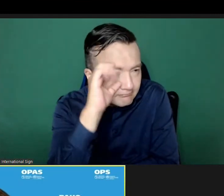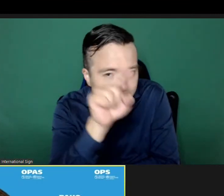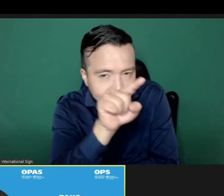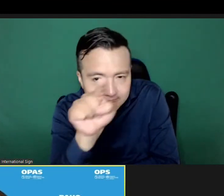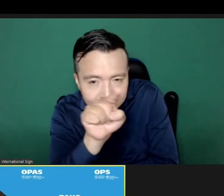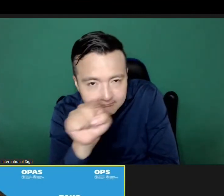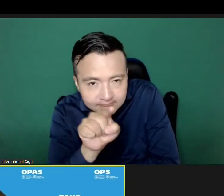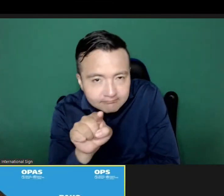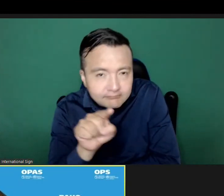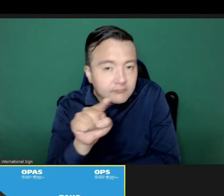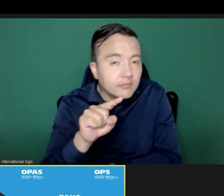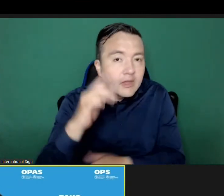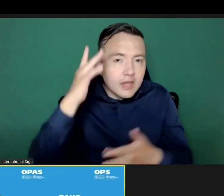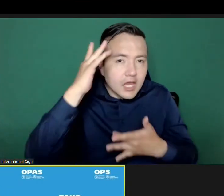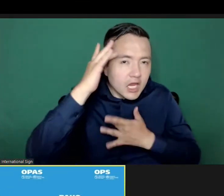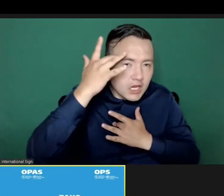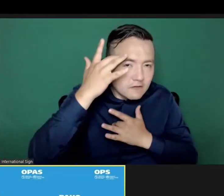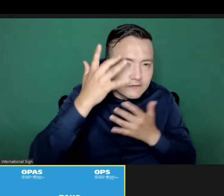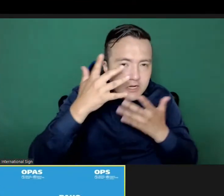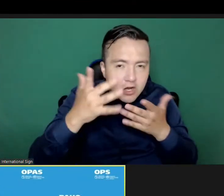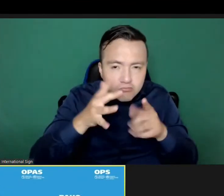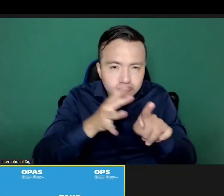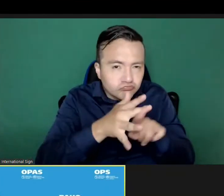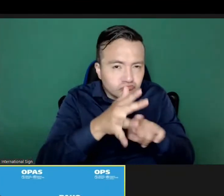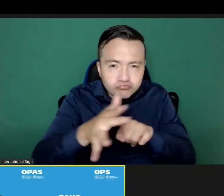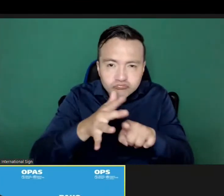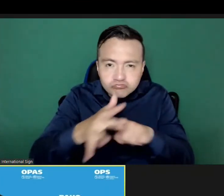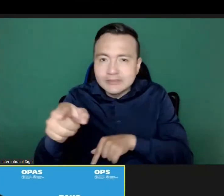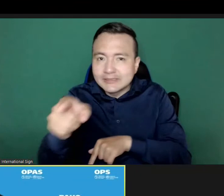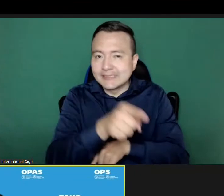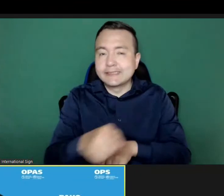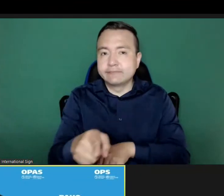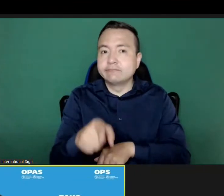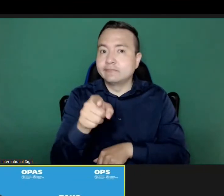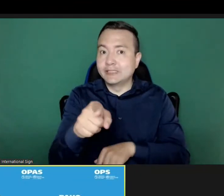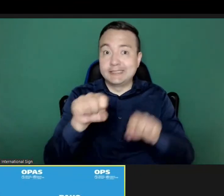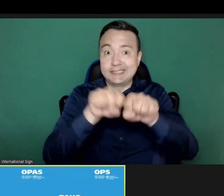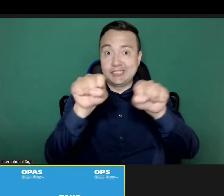where the higher levels of the health services are demanding